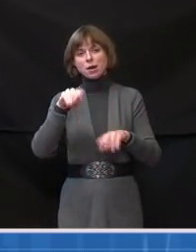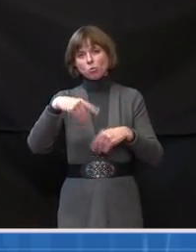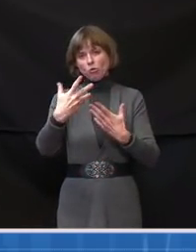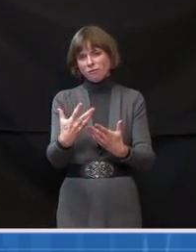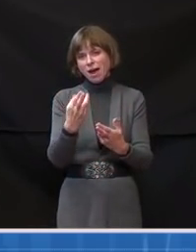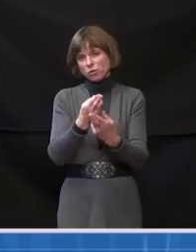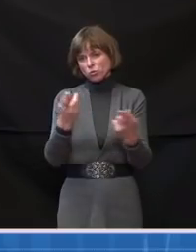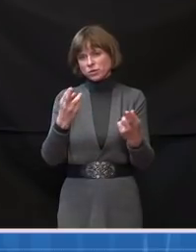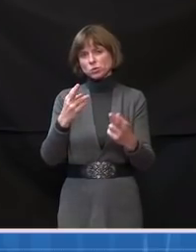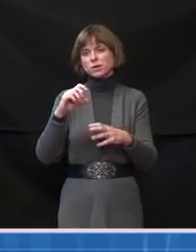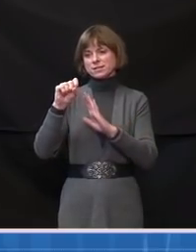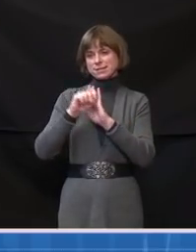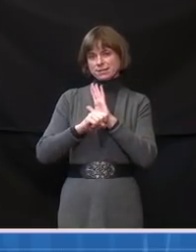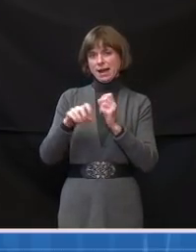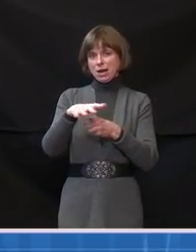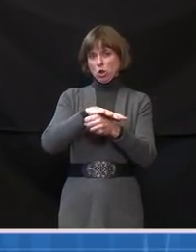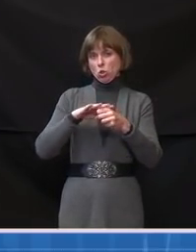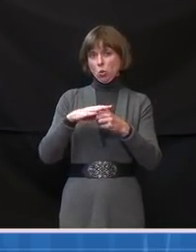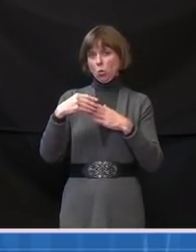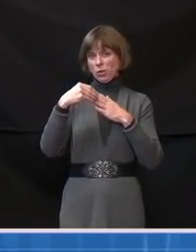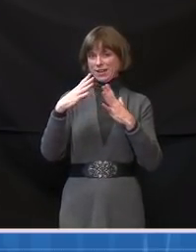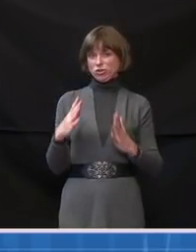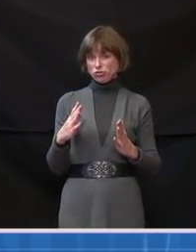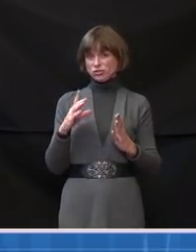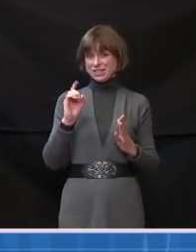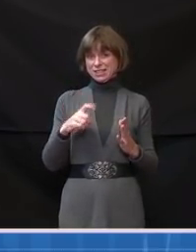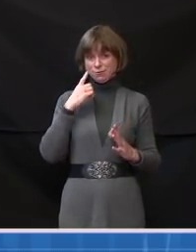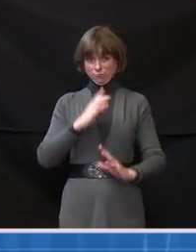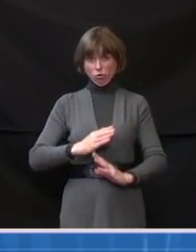need to protect their communities and fight the pandemic.